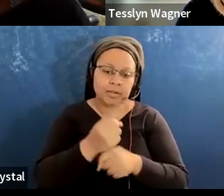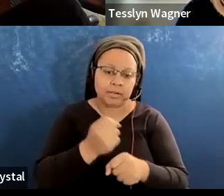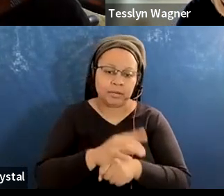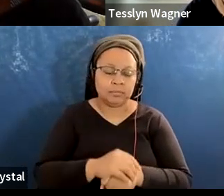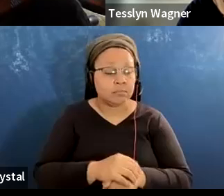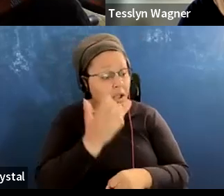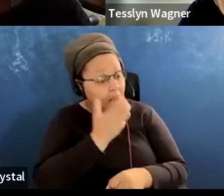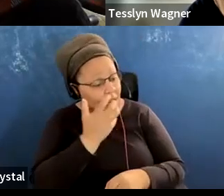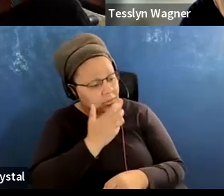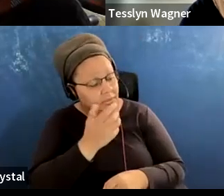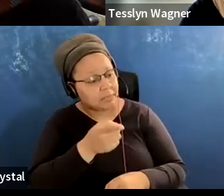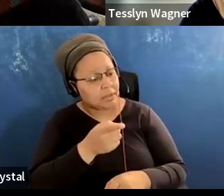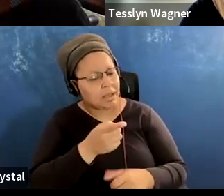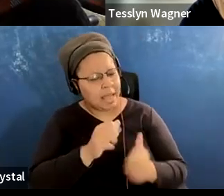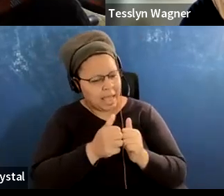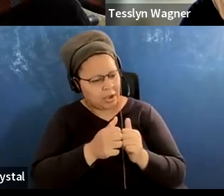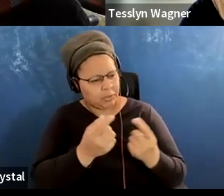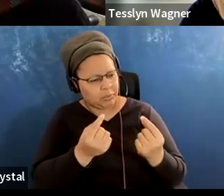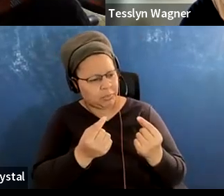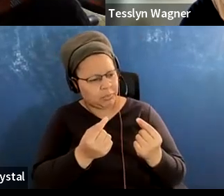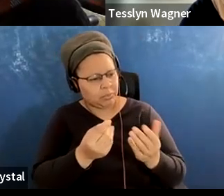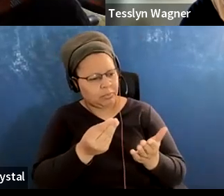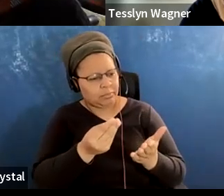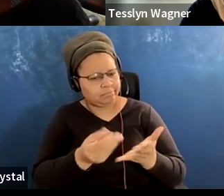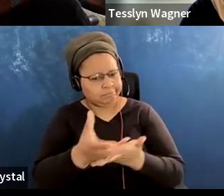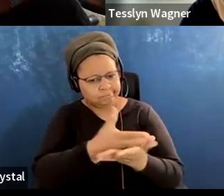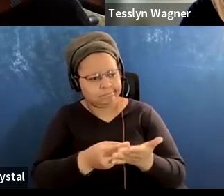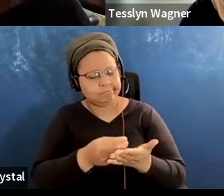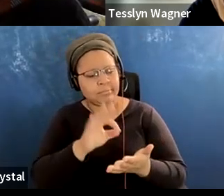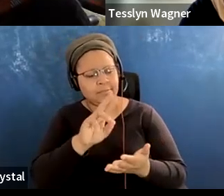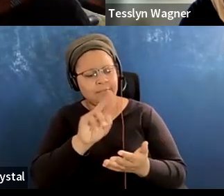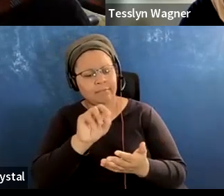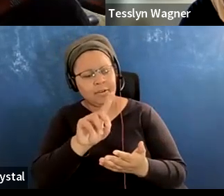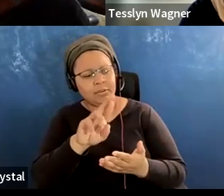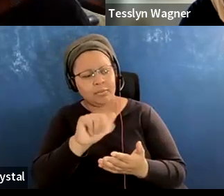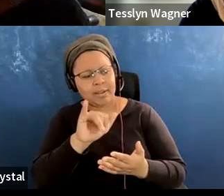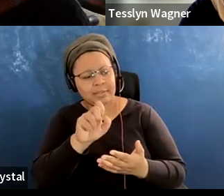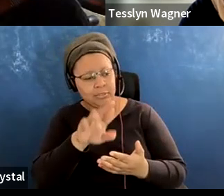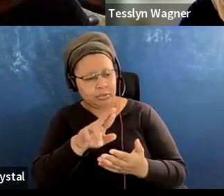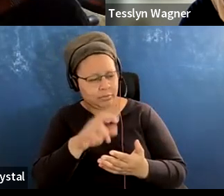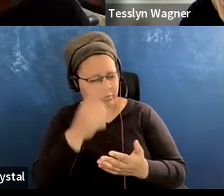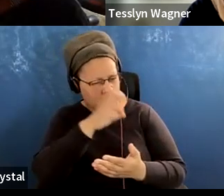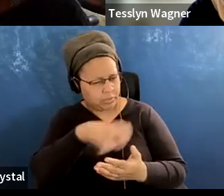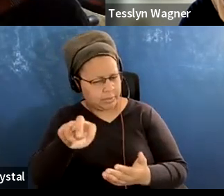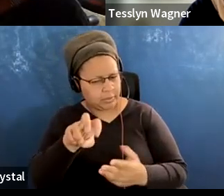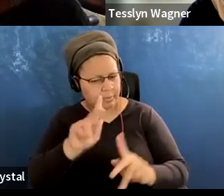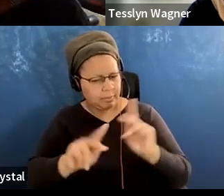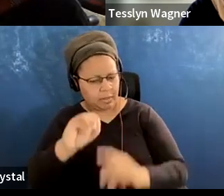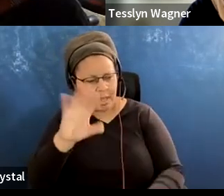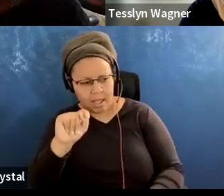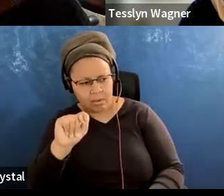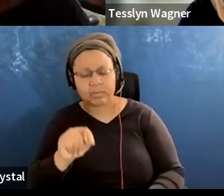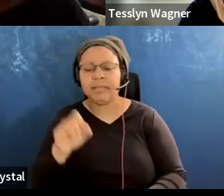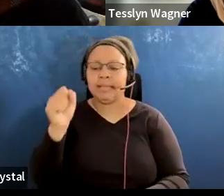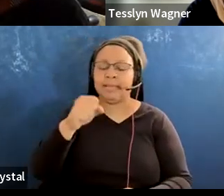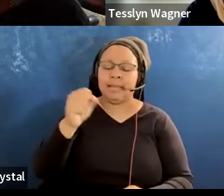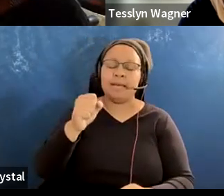their home. Or it can be something as simple as a walker or eight shower chair and that can also be counted as diversion or transition, either way. That is where we get most of our funding is state and federal through the Department of workforce services is who we work under and we also get donations and do a couple of fundraisers per year.